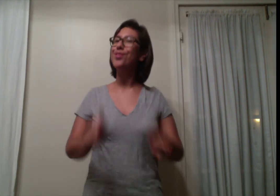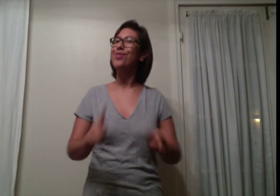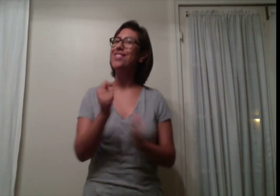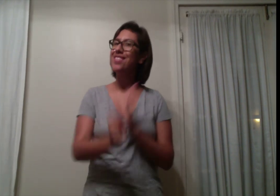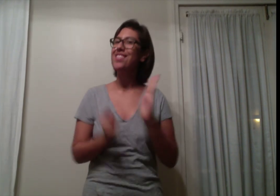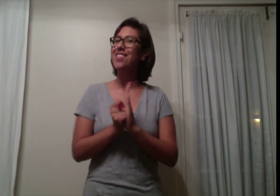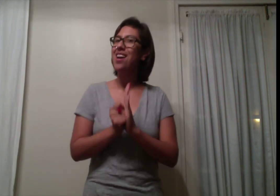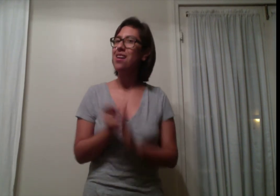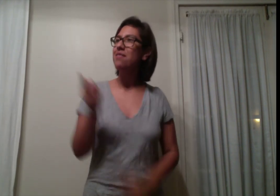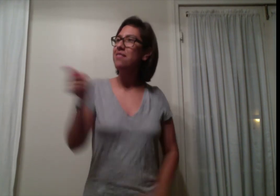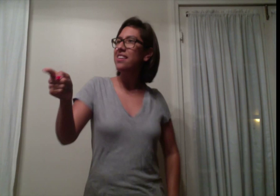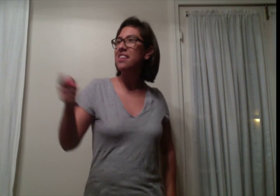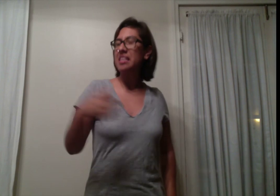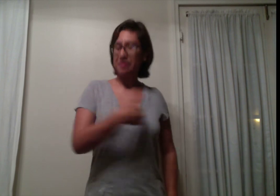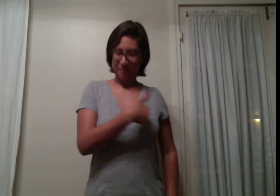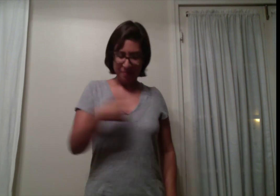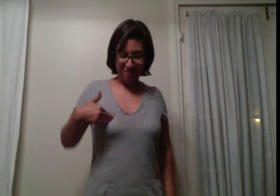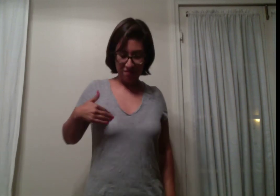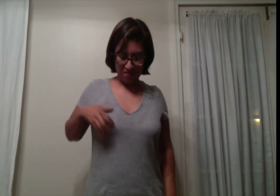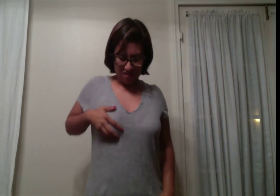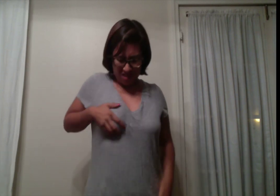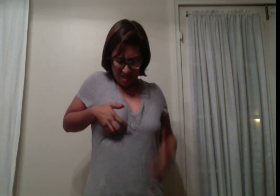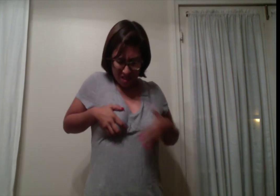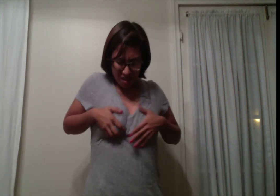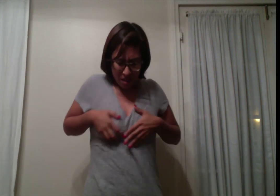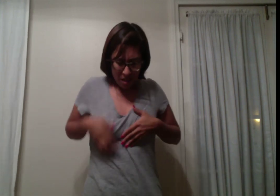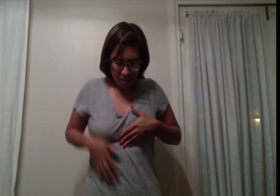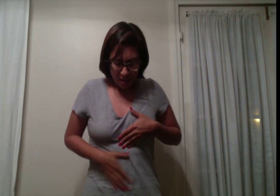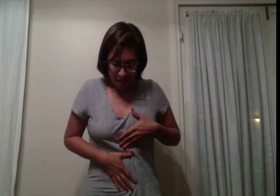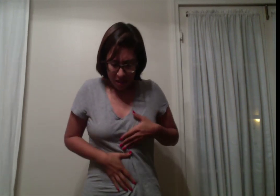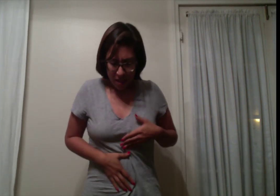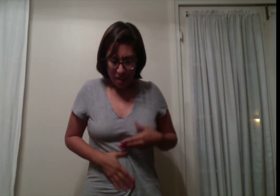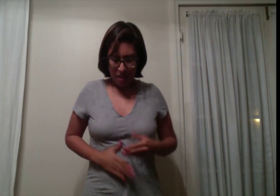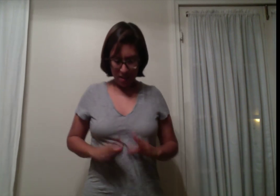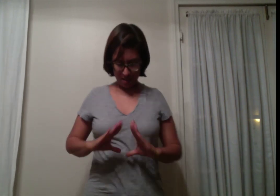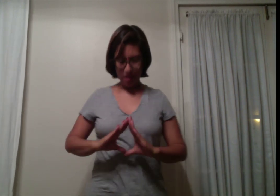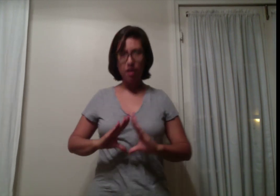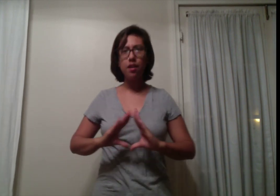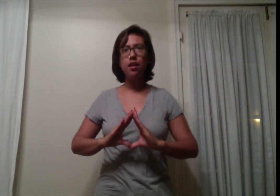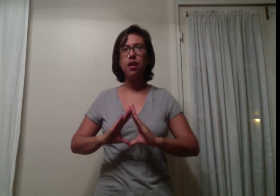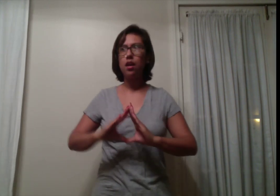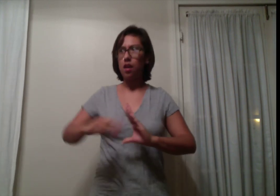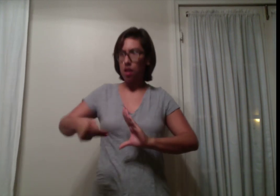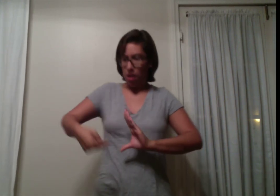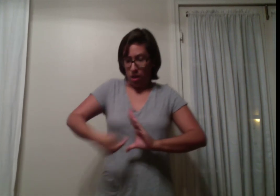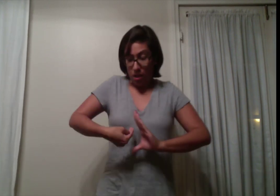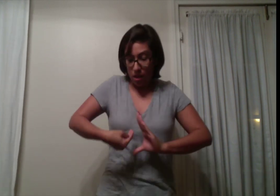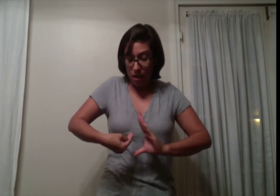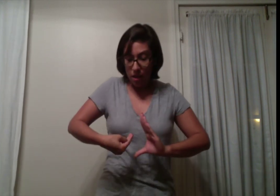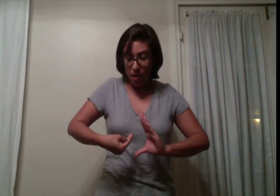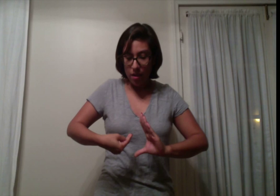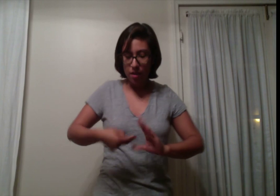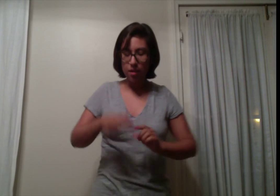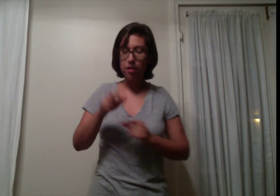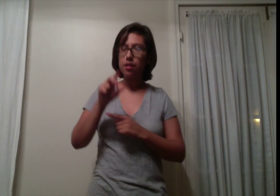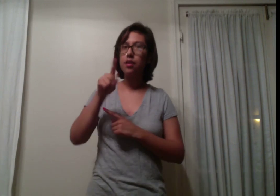[During that time] my breasts had been groped, fingers had been jabbed inside me along with